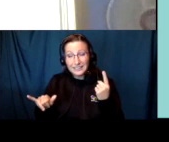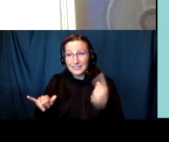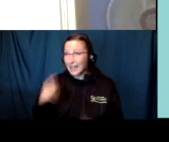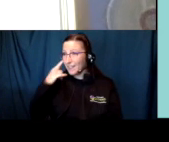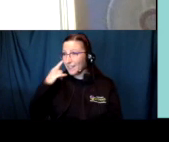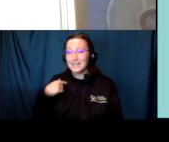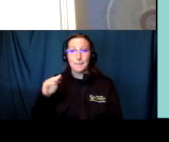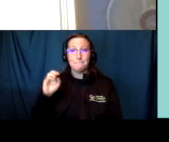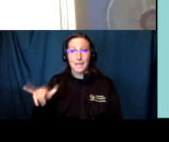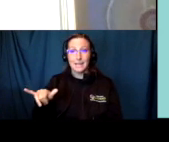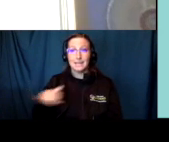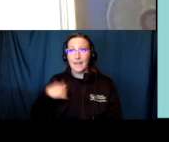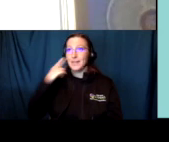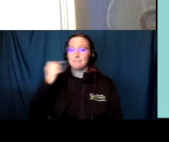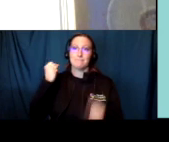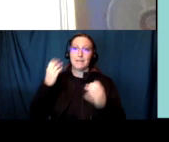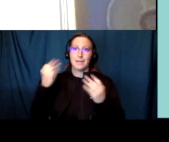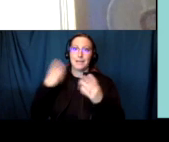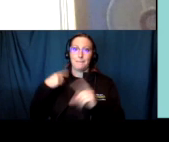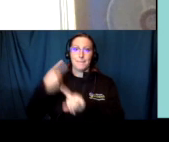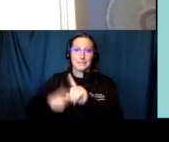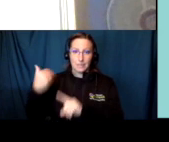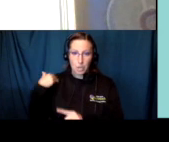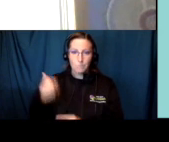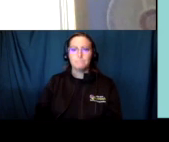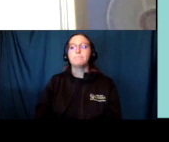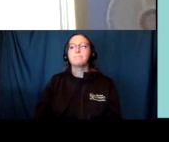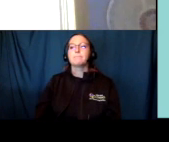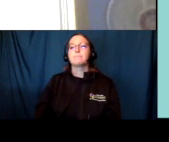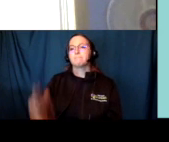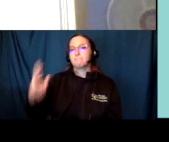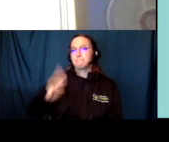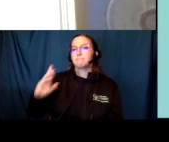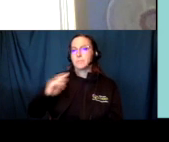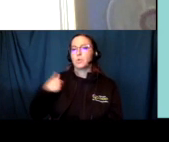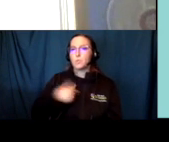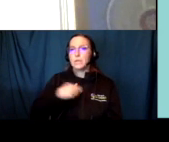it was like months and months ago to me, but we at that time talked about how to